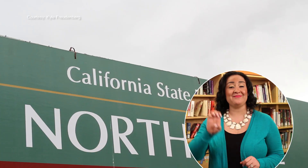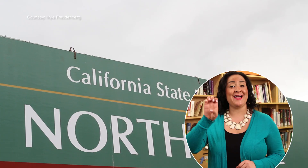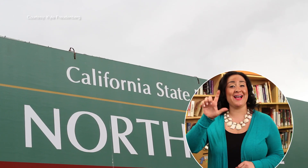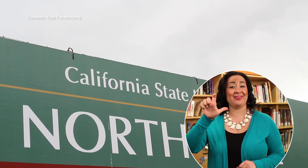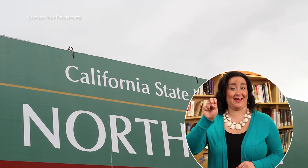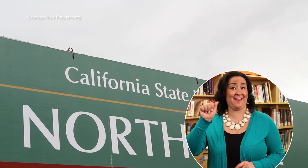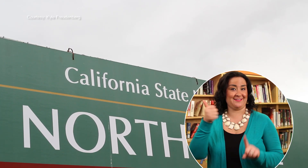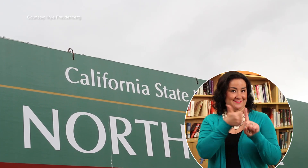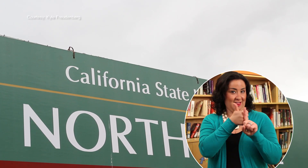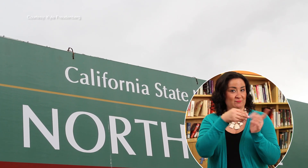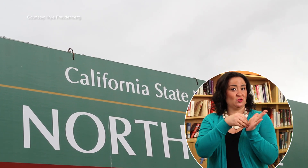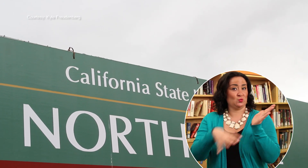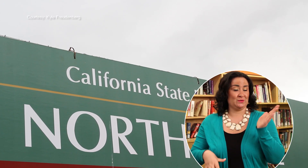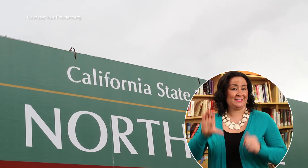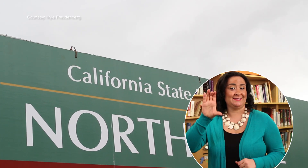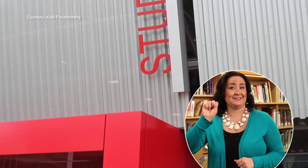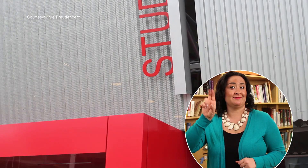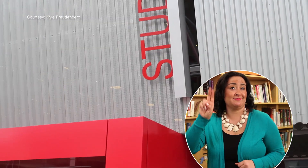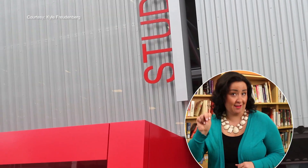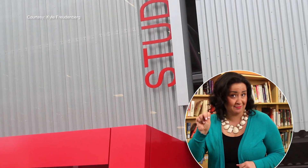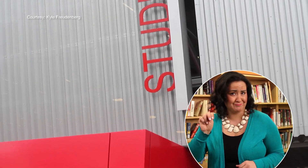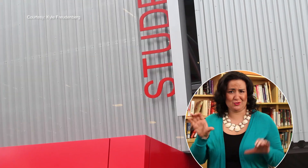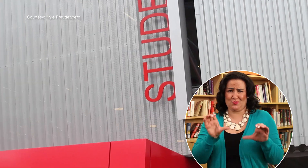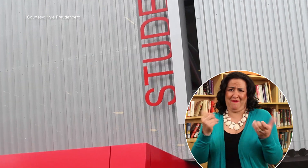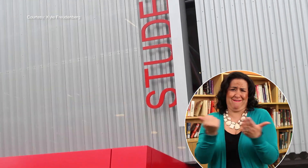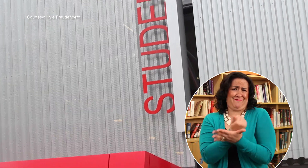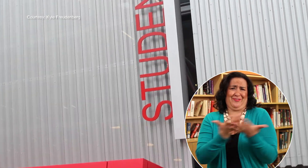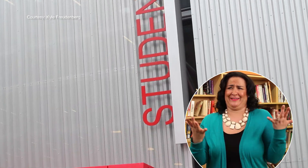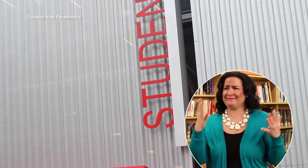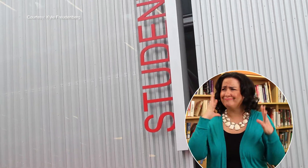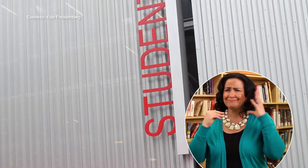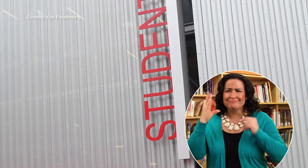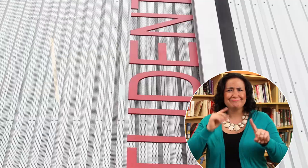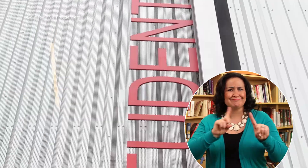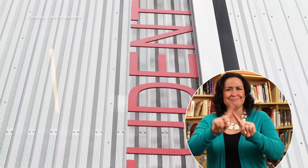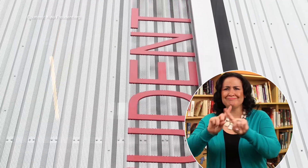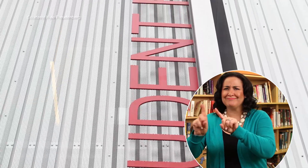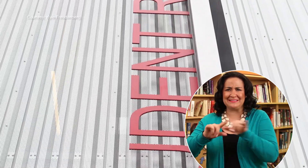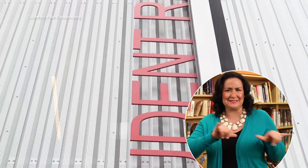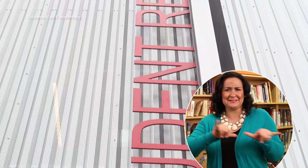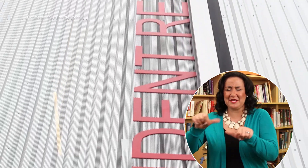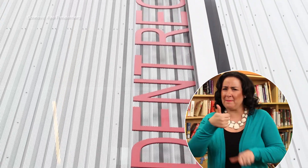As a student at CSUN she does everything any other 20-something would do: She goes to